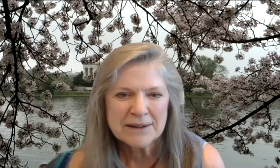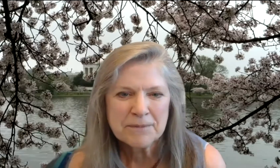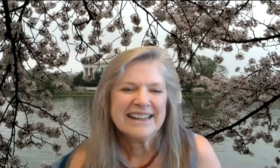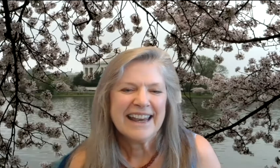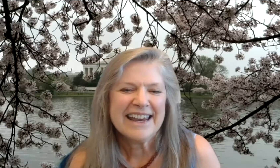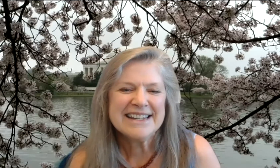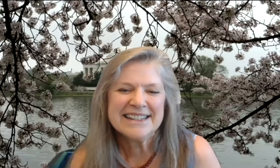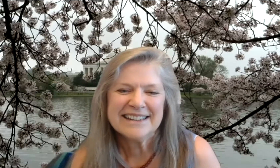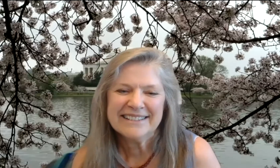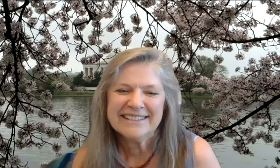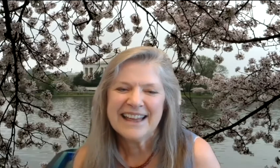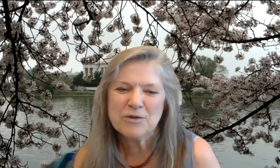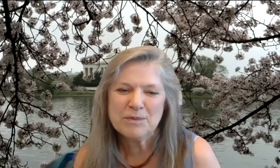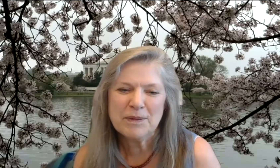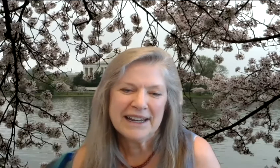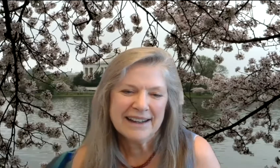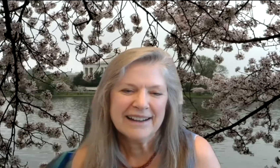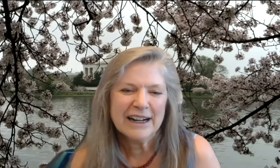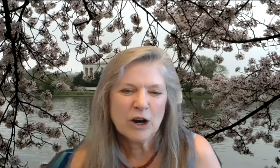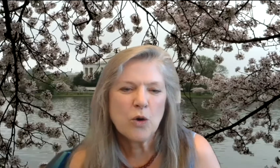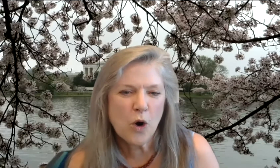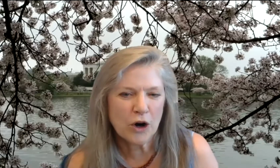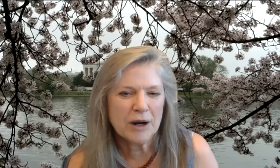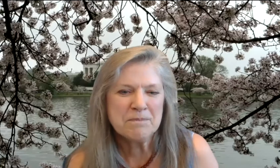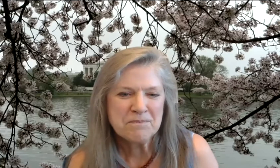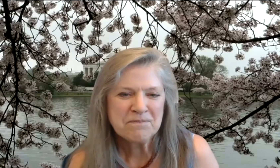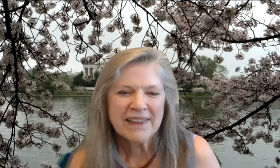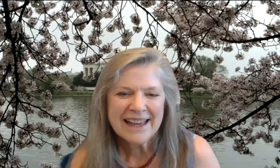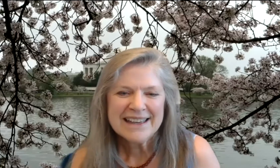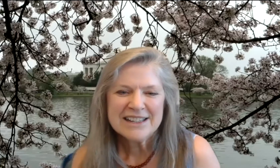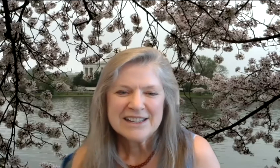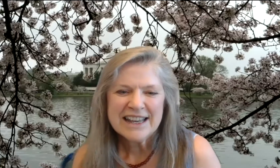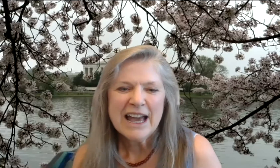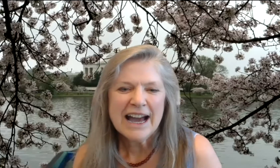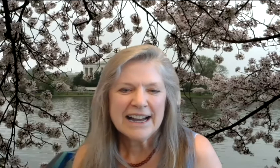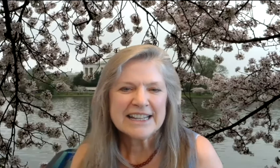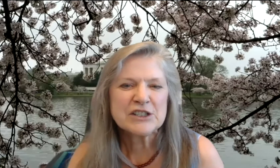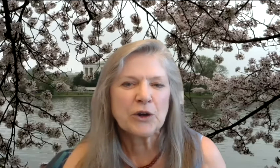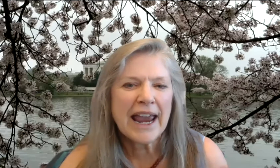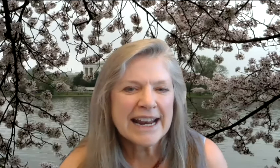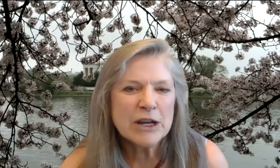Okay, five. Remember the Raise Hand is at the bottom of your screen, or if you open up the Participants. As soon as I see a quorum. But I’ve got to wait until I see at least a quorum. One, two, three, four, five, six, seven, eight. That would be a quorum. Is there